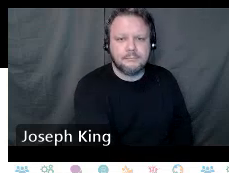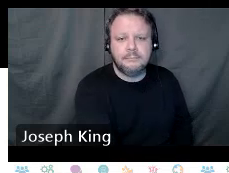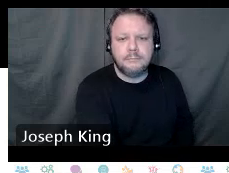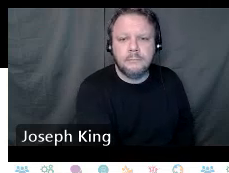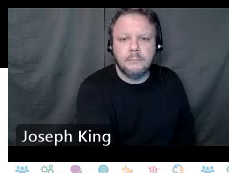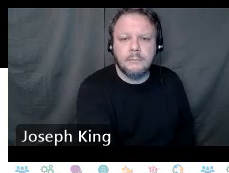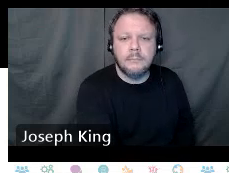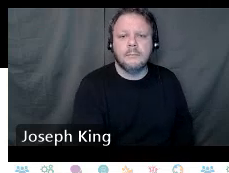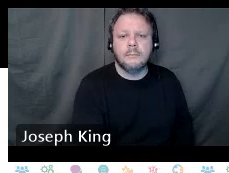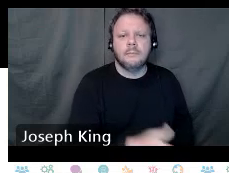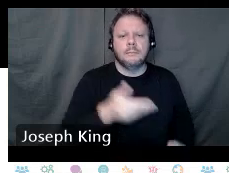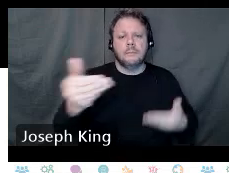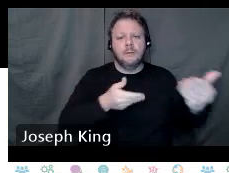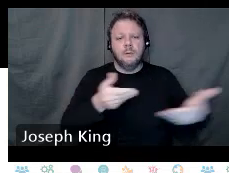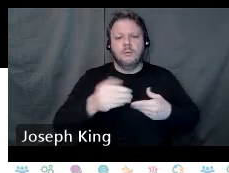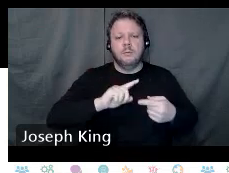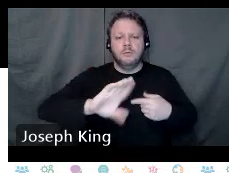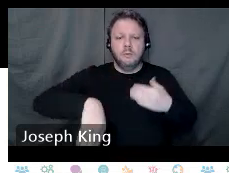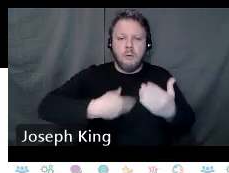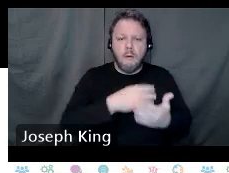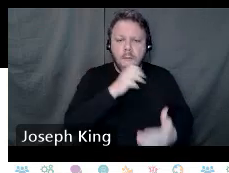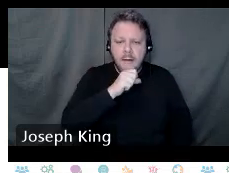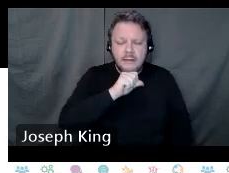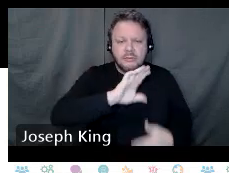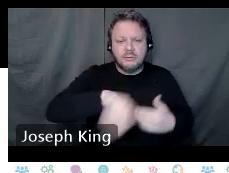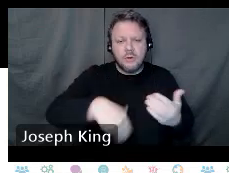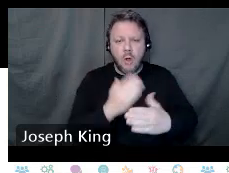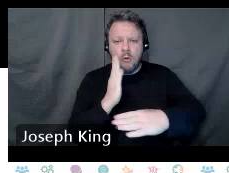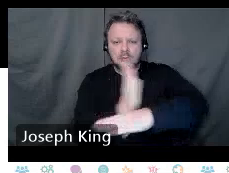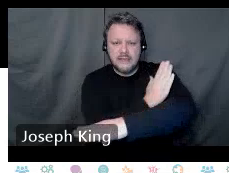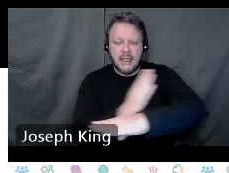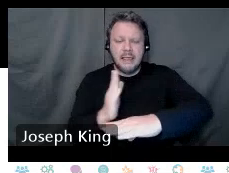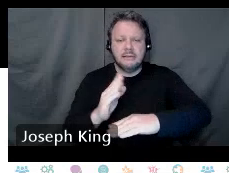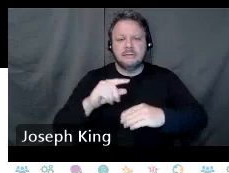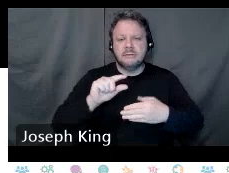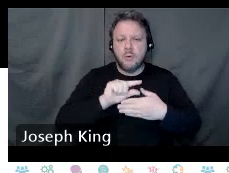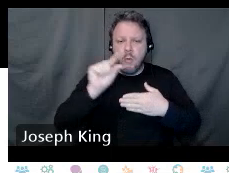So welcome to our all ages, all stages. North Carolina quarterly webinar.